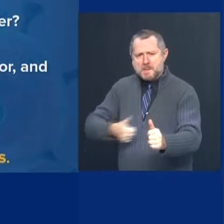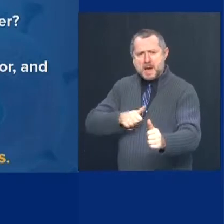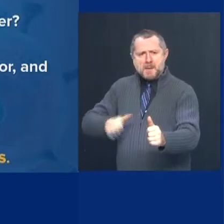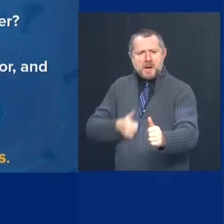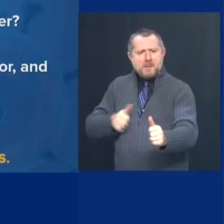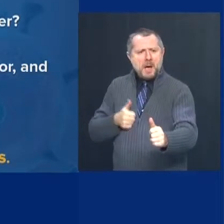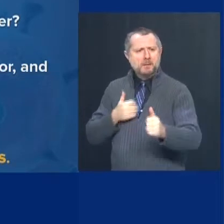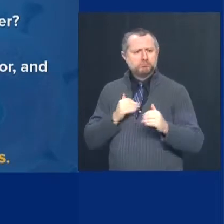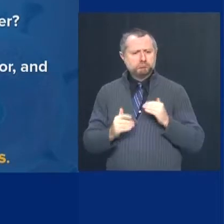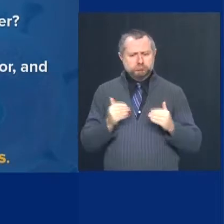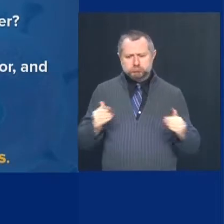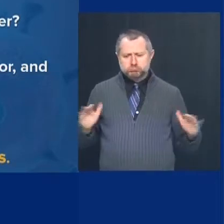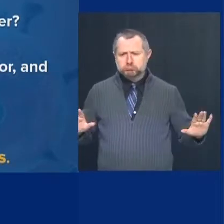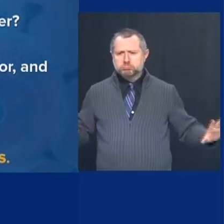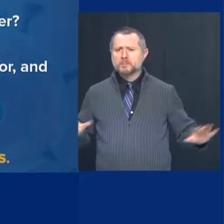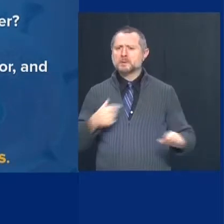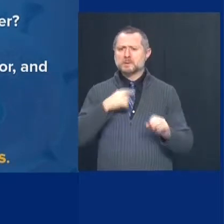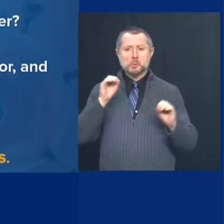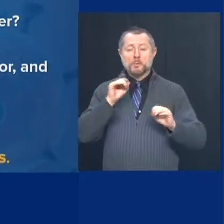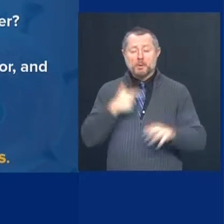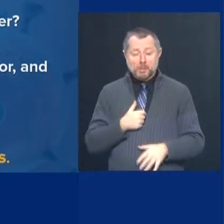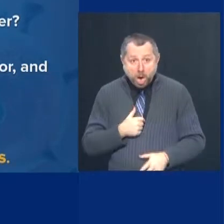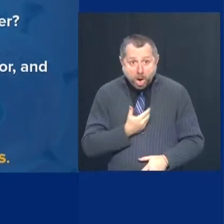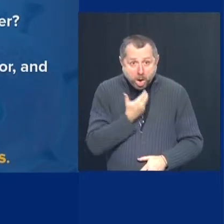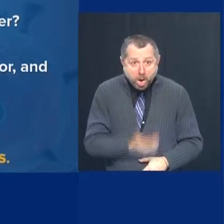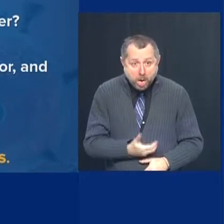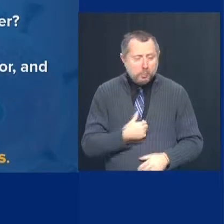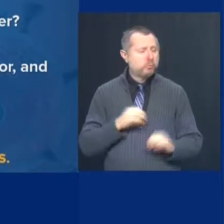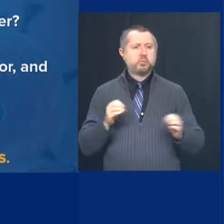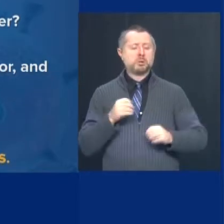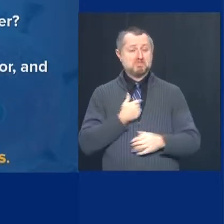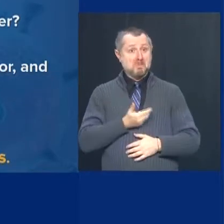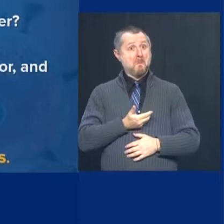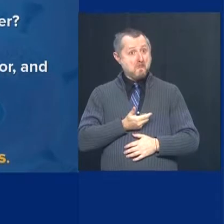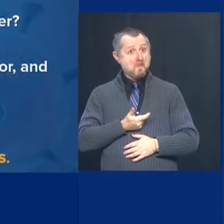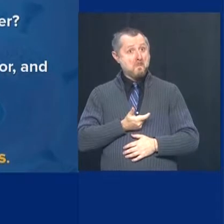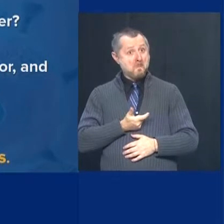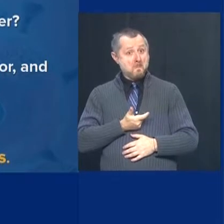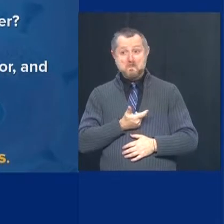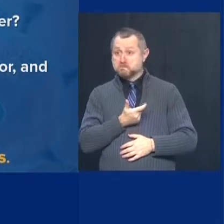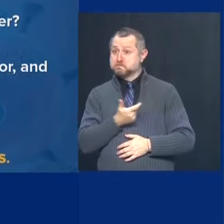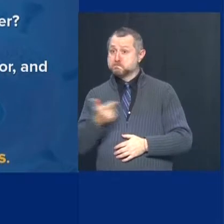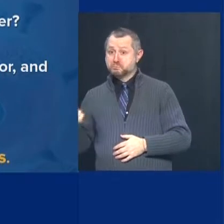IT SEEMS REALLY SOUND AND YOU HAVE A LOT OF BACKUP CONTINGENCIES, WHICH I LIKE.